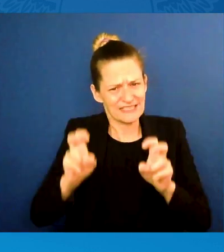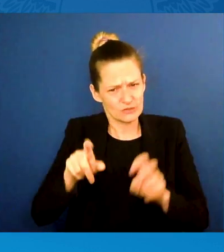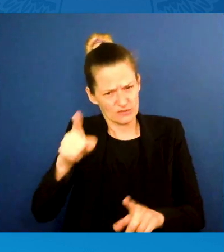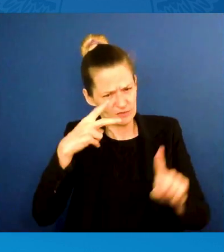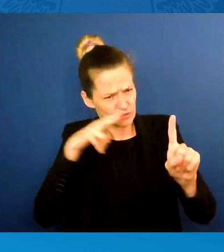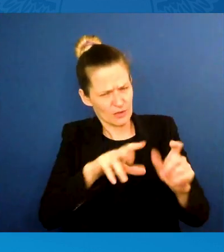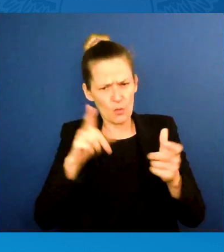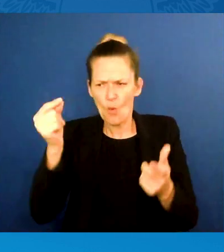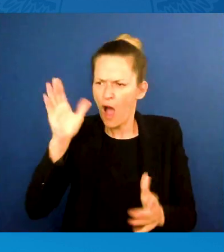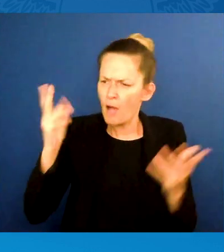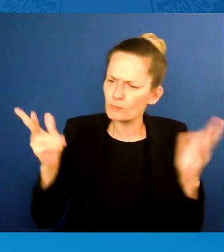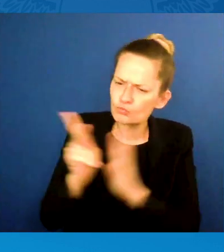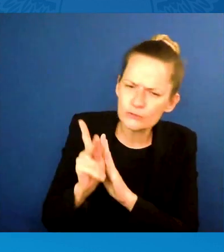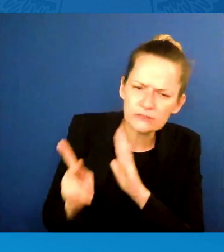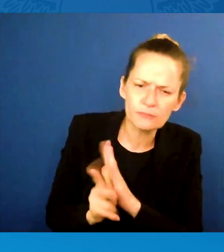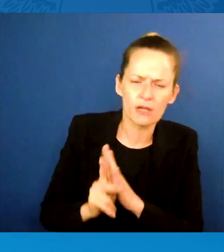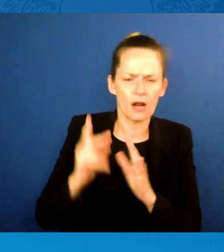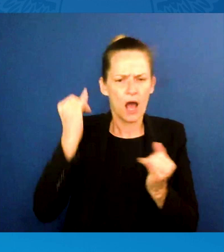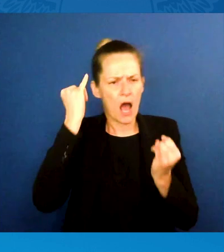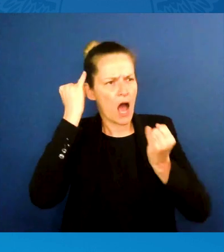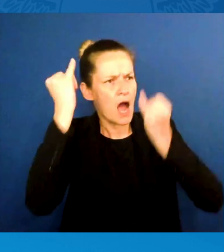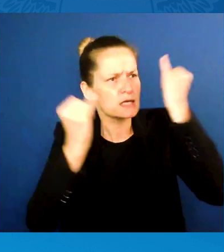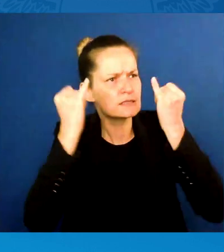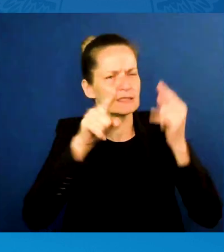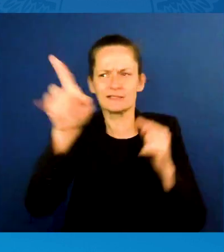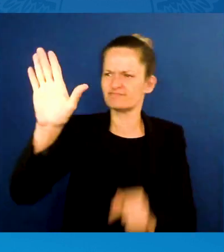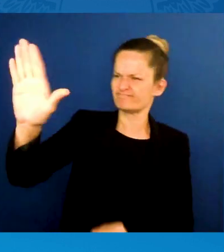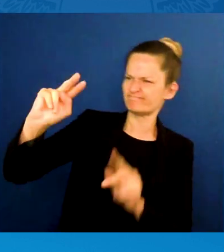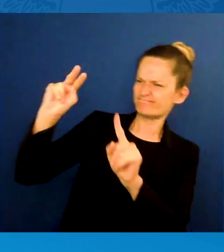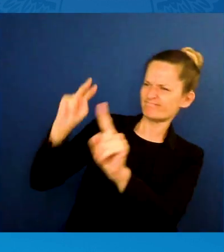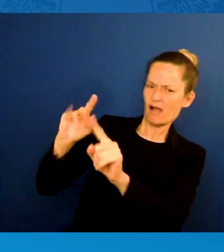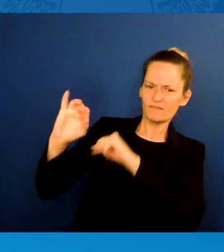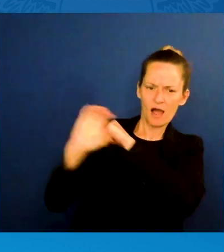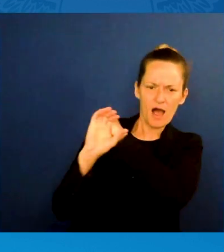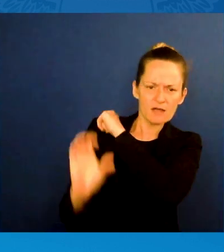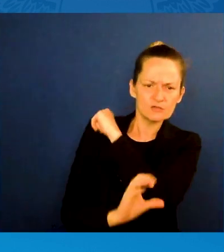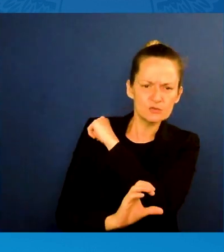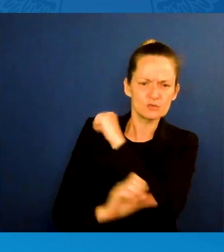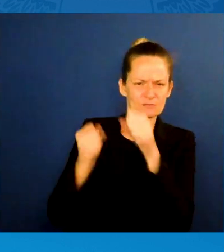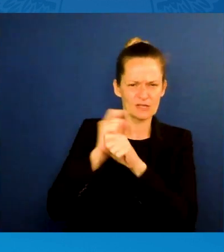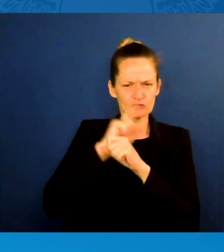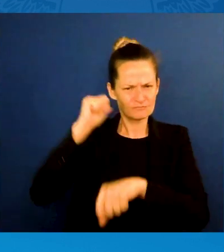in a way that is about equal treatment of all people. And so, with that, I thank you all again,